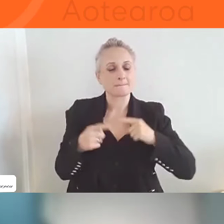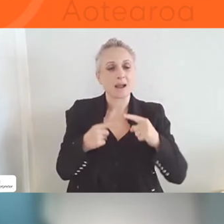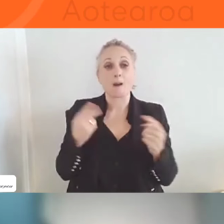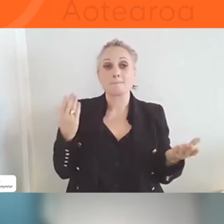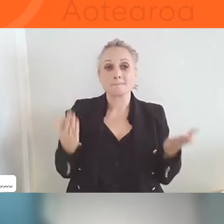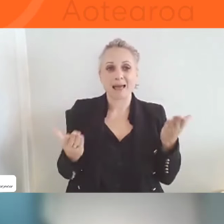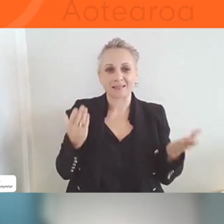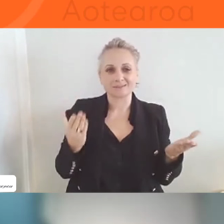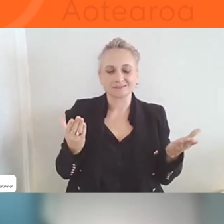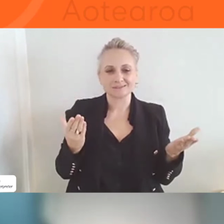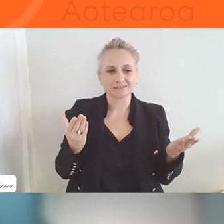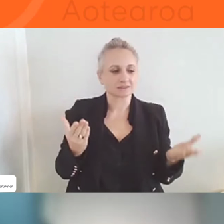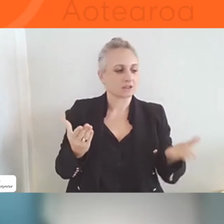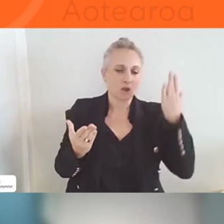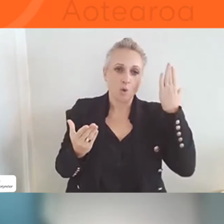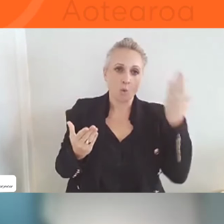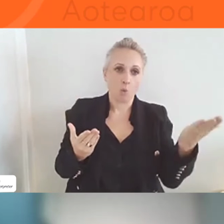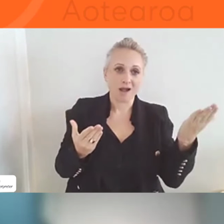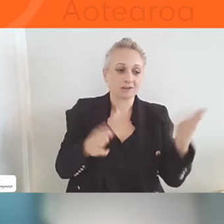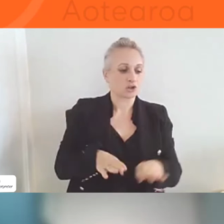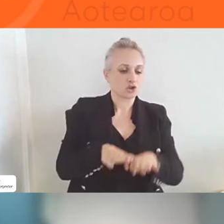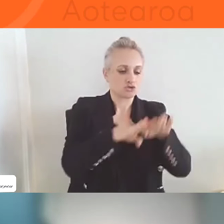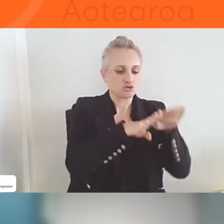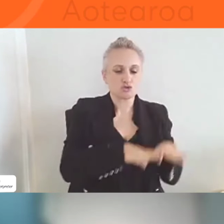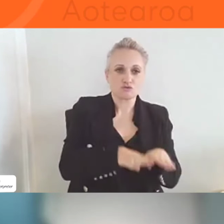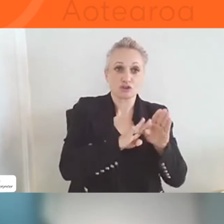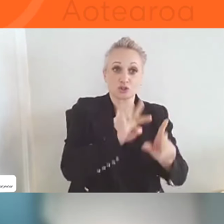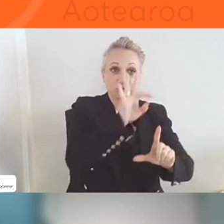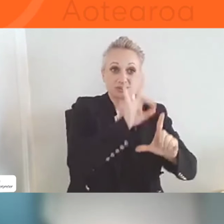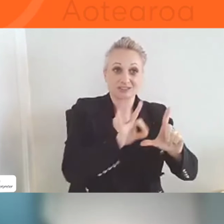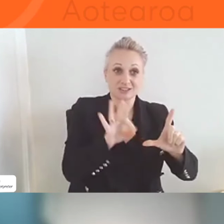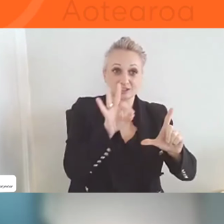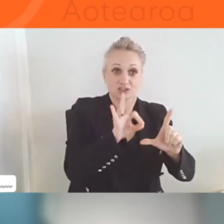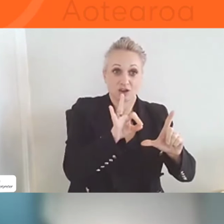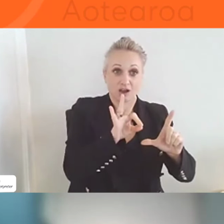principles with the need for customised solutions to ensure that homes